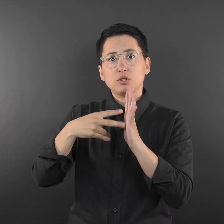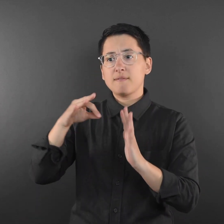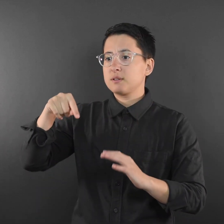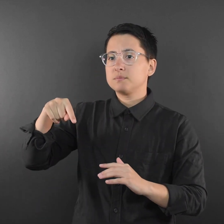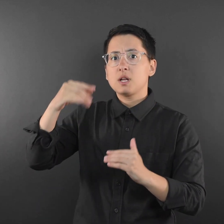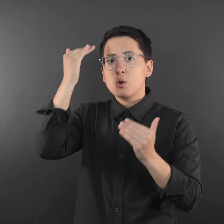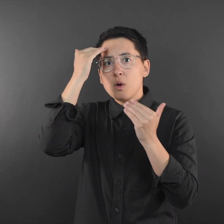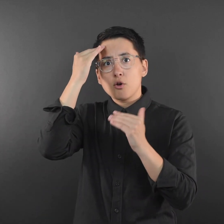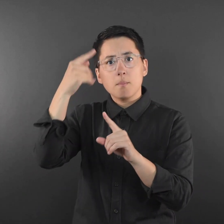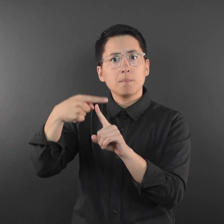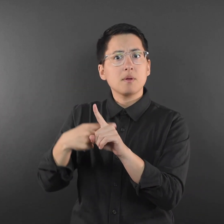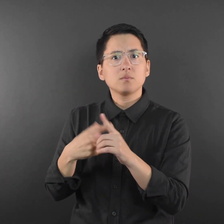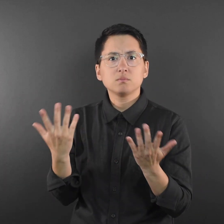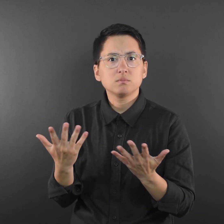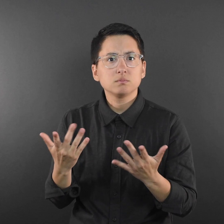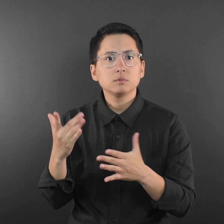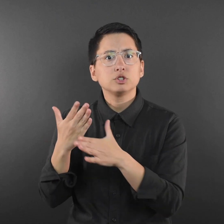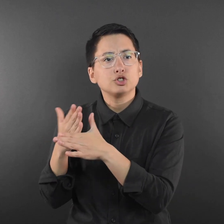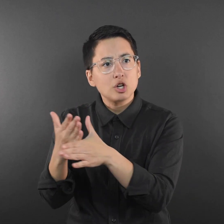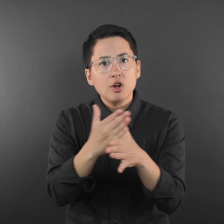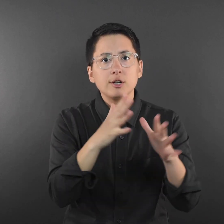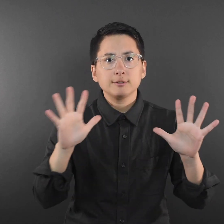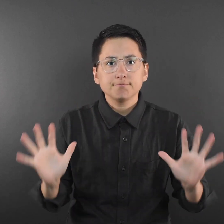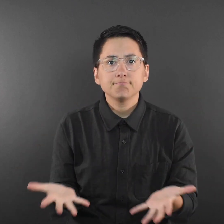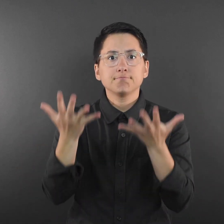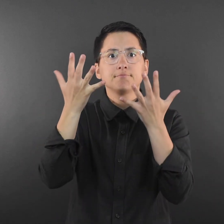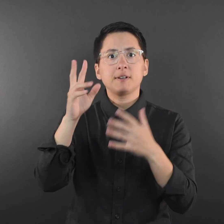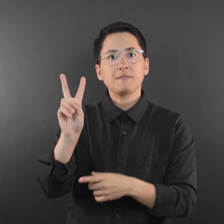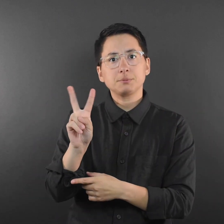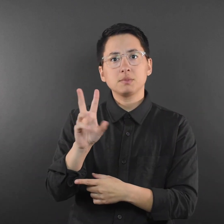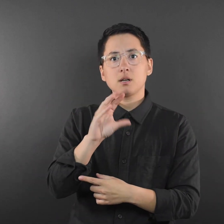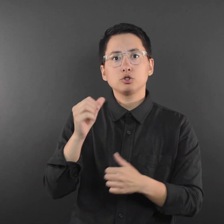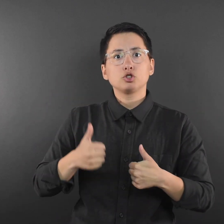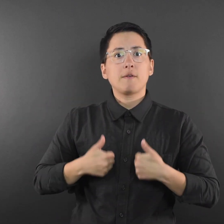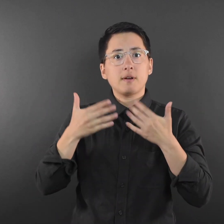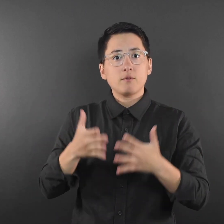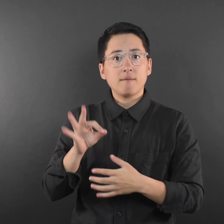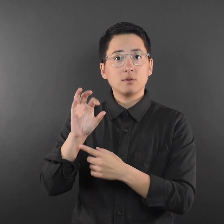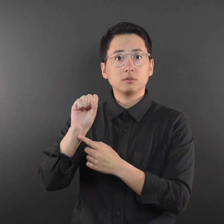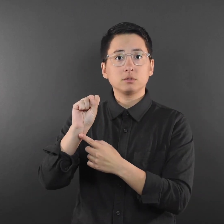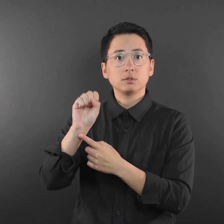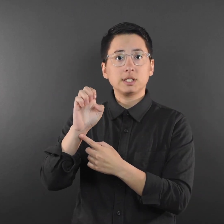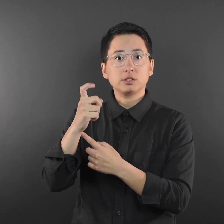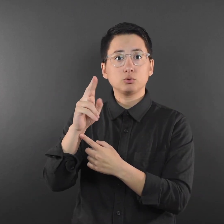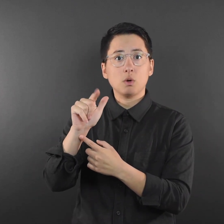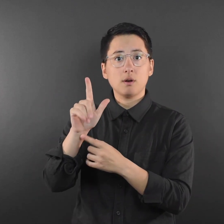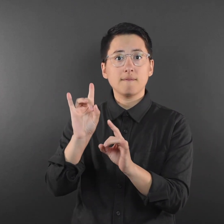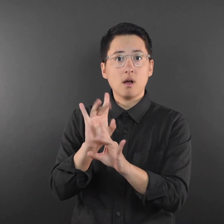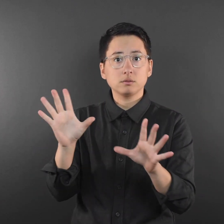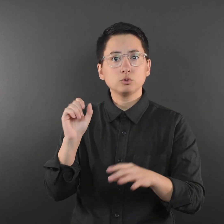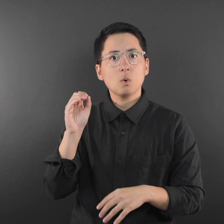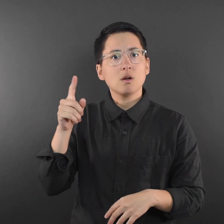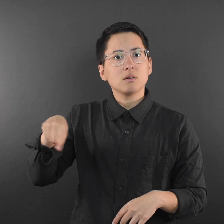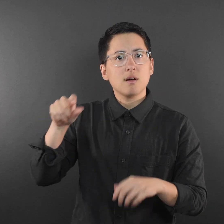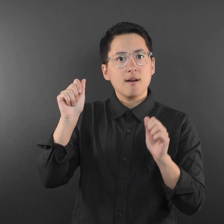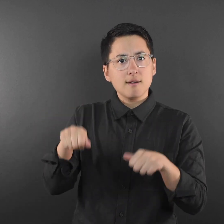The intention is to lift up the voices of victims and survivors of sexual violence so they can be supported and heard.